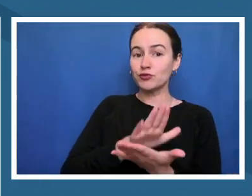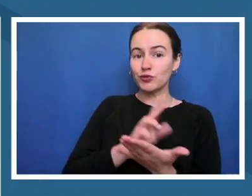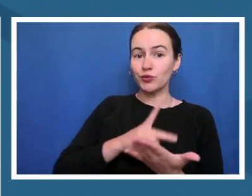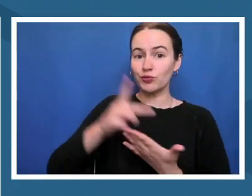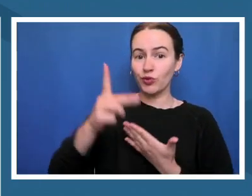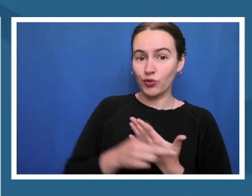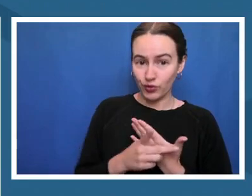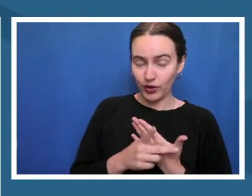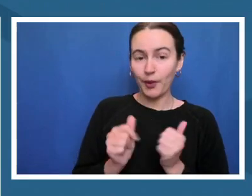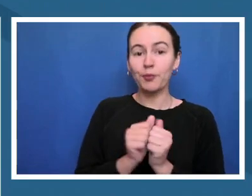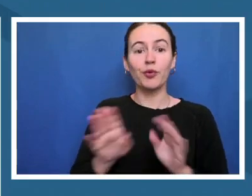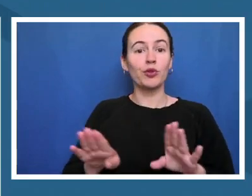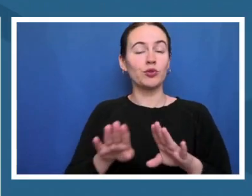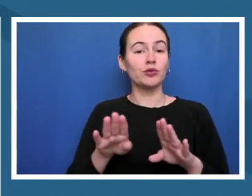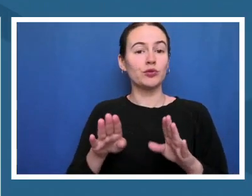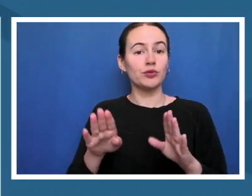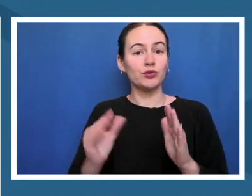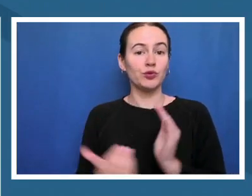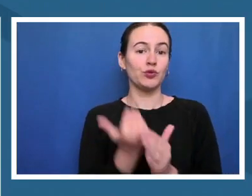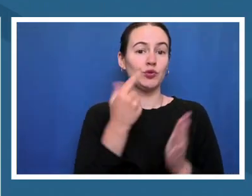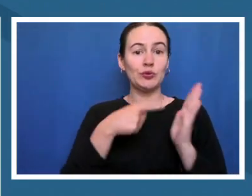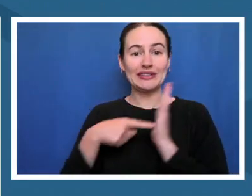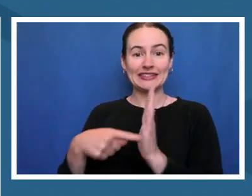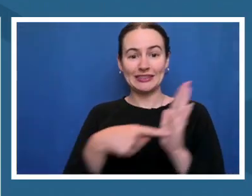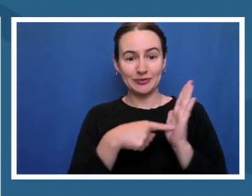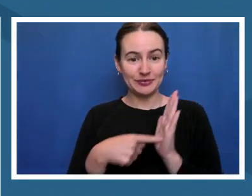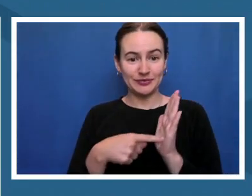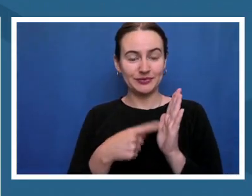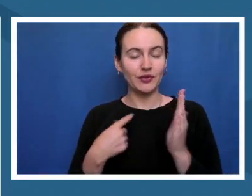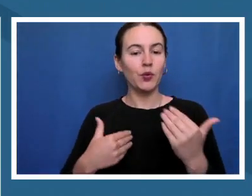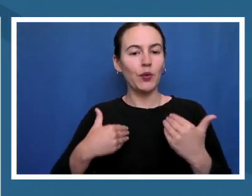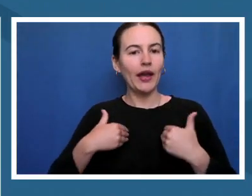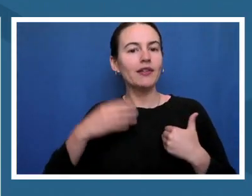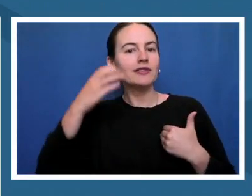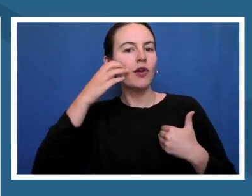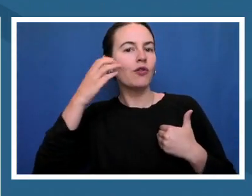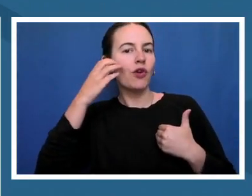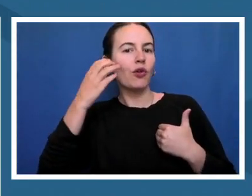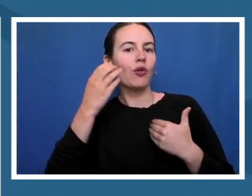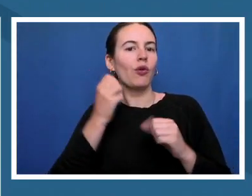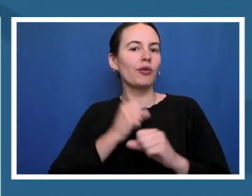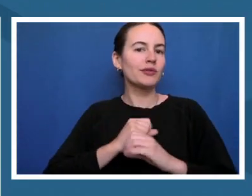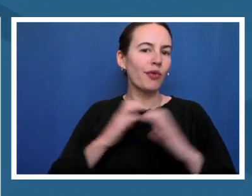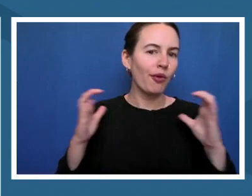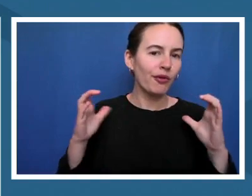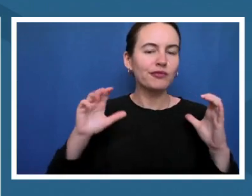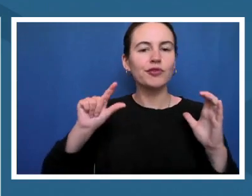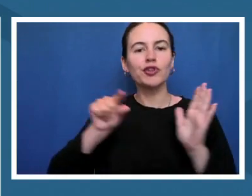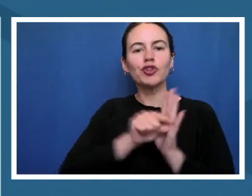designing the cell phone exploded for grades six through twelve so with the